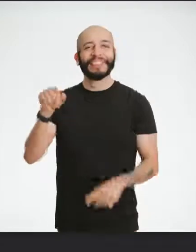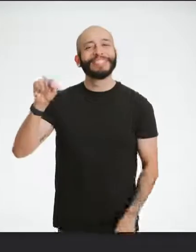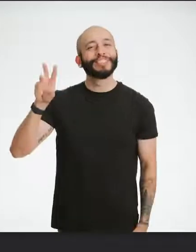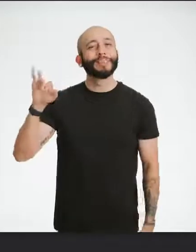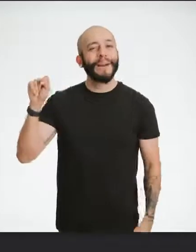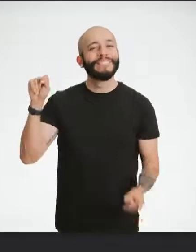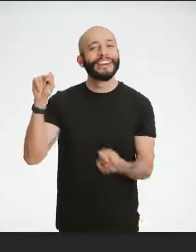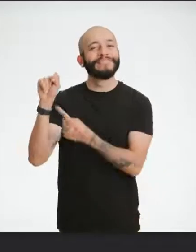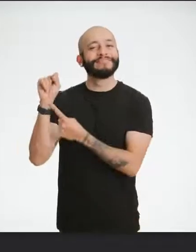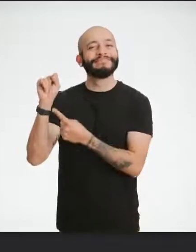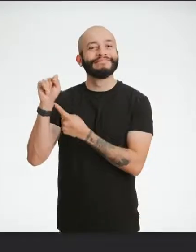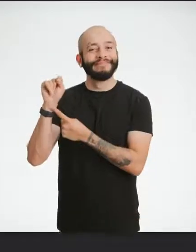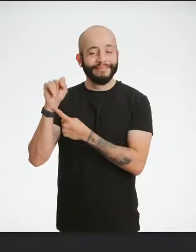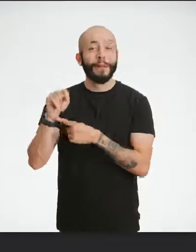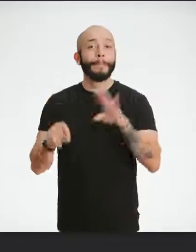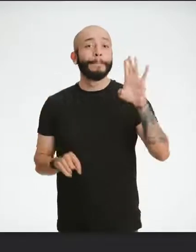And it all starts with Swift.